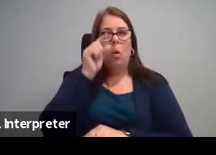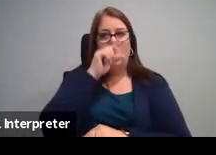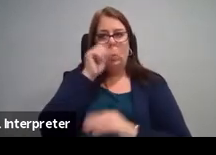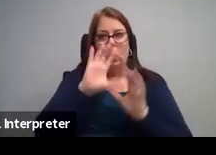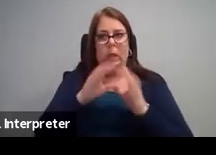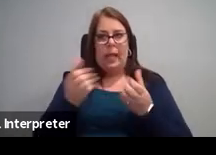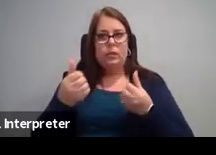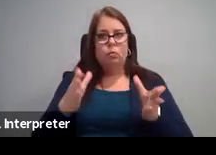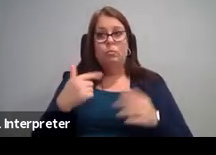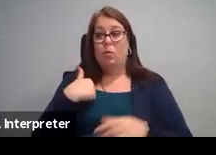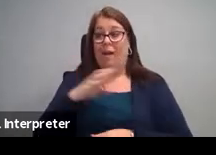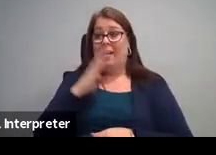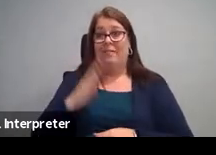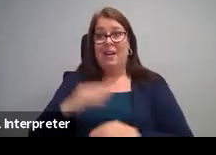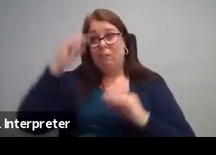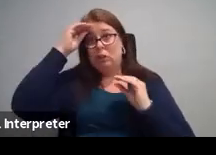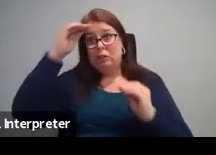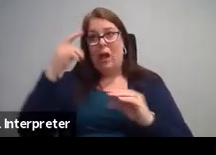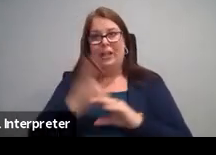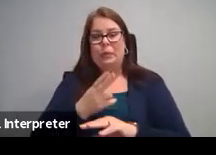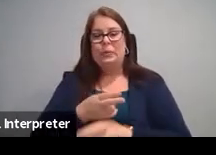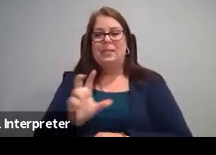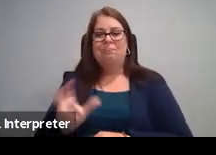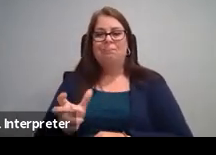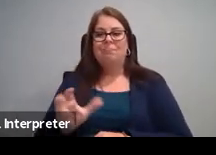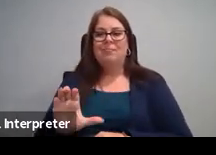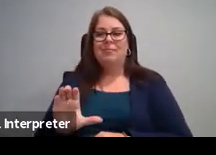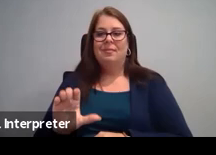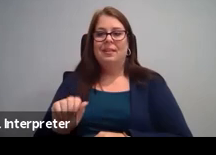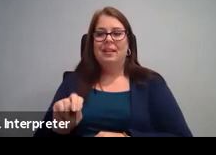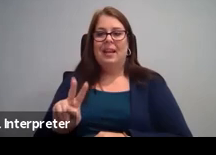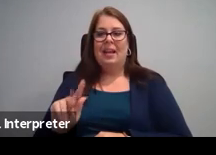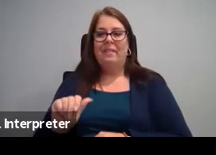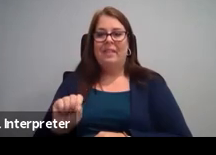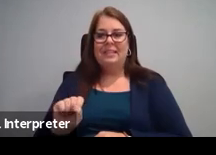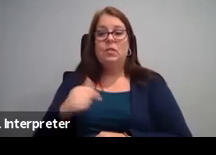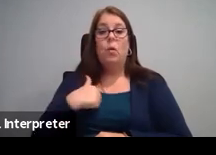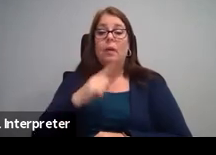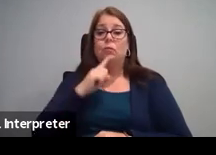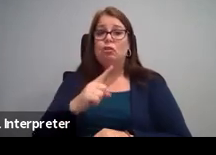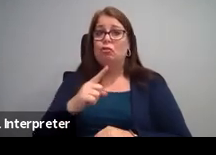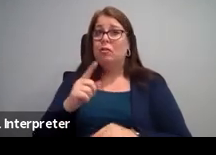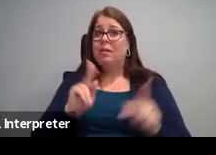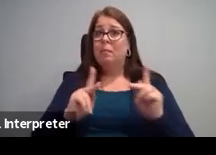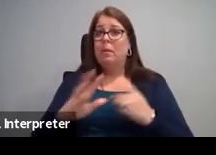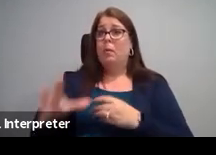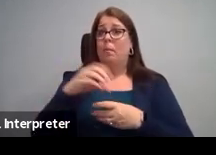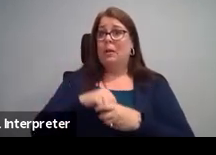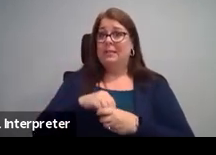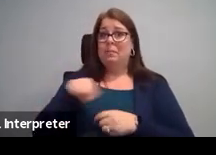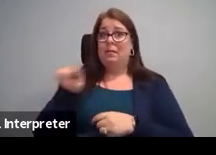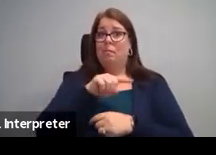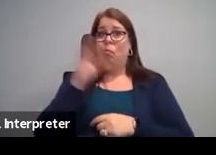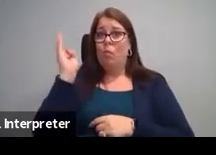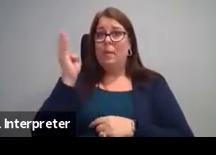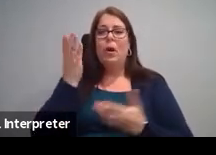Laurie Arnold: Canvas. And so if I'm sure of the participants in this webinar. Some of you may not be so familiar. So just a quick explanation.